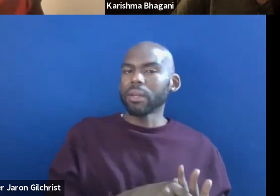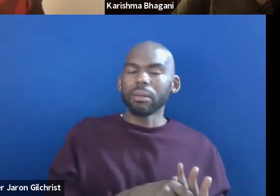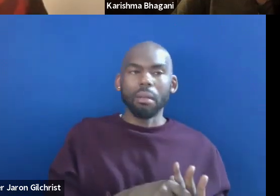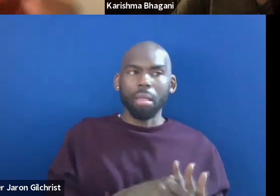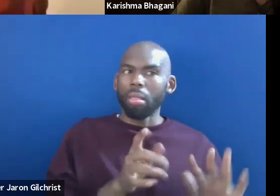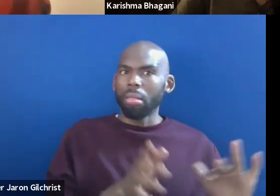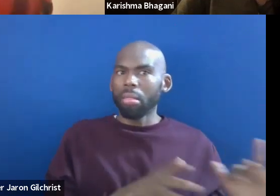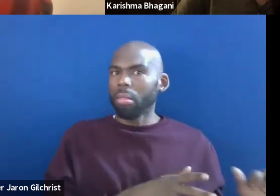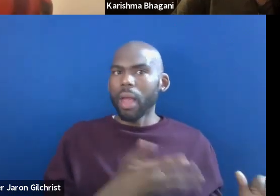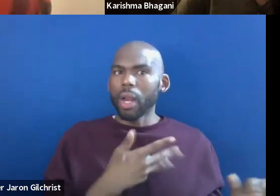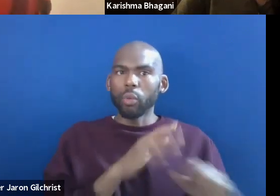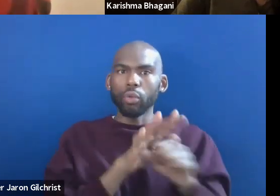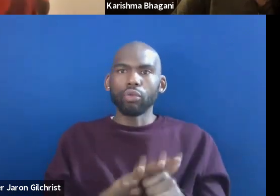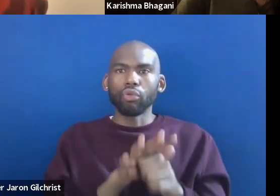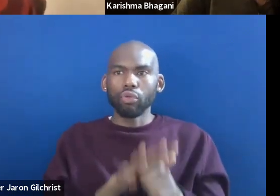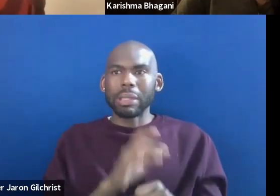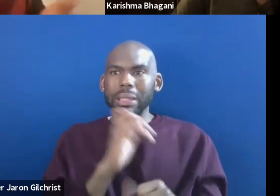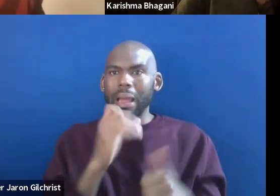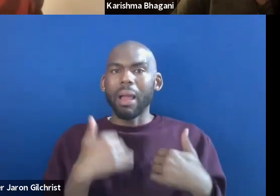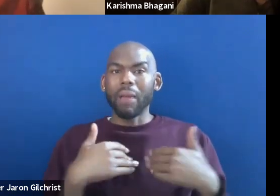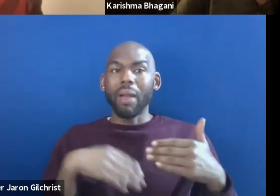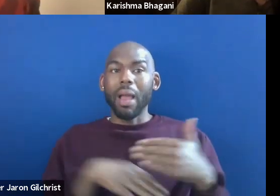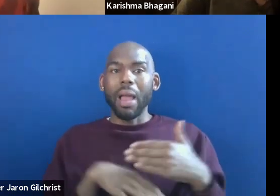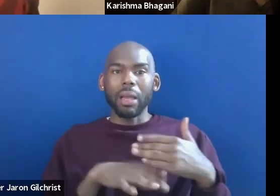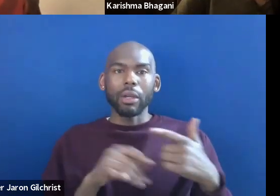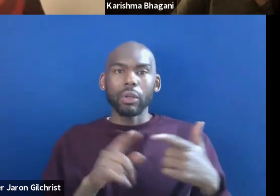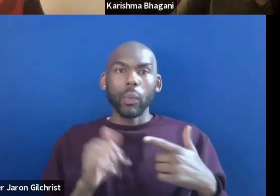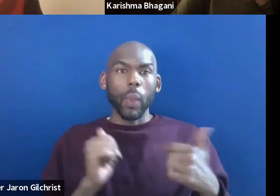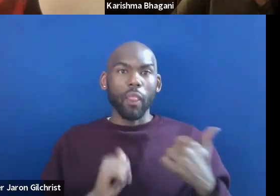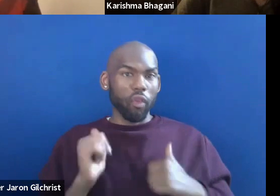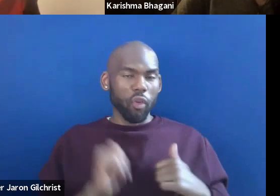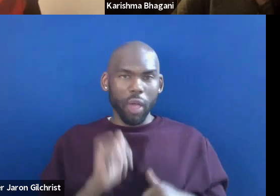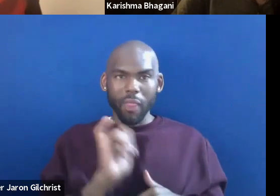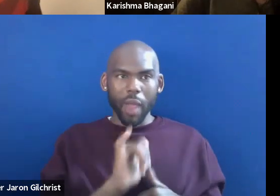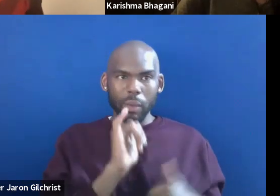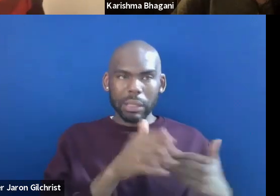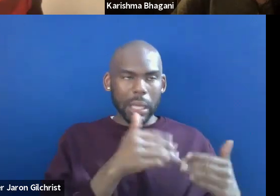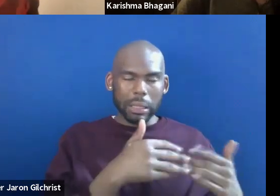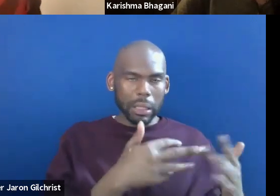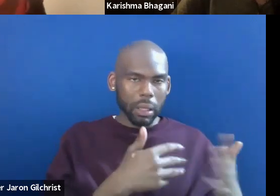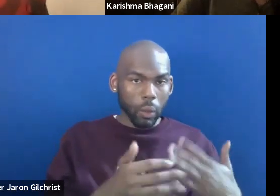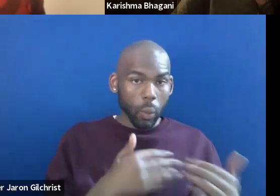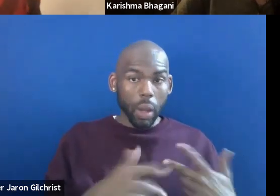to a theater cause that's not easy anyway at the current moment. I didn't want to stress about how I'll engage